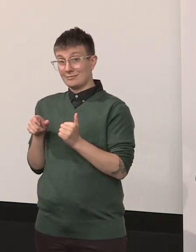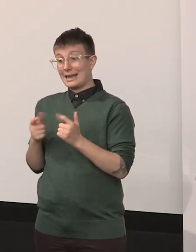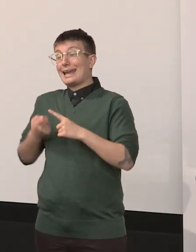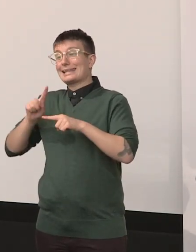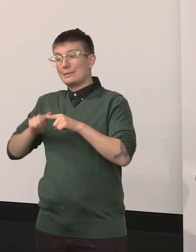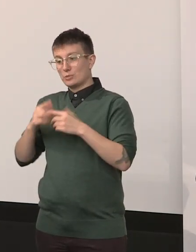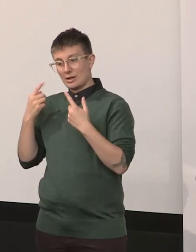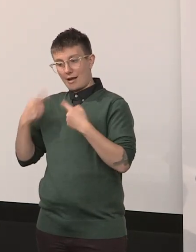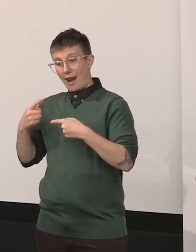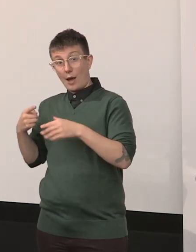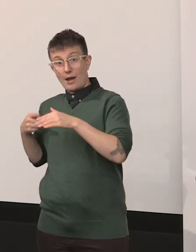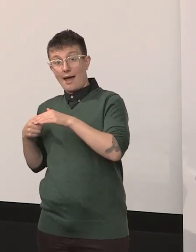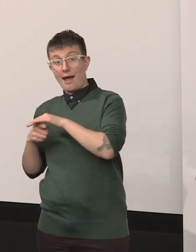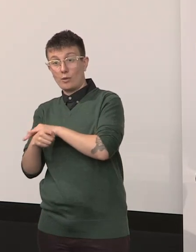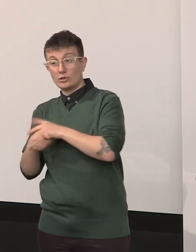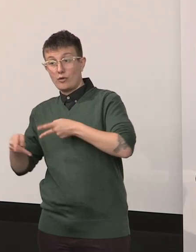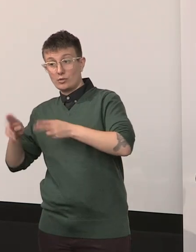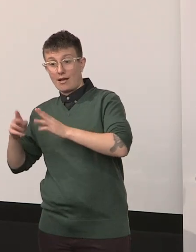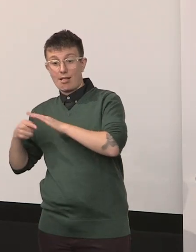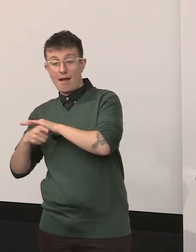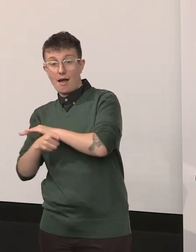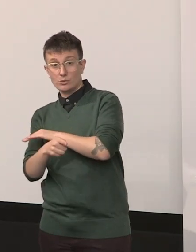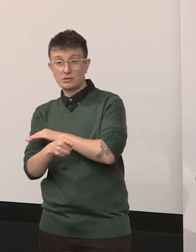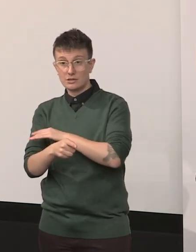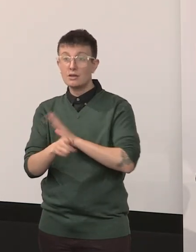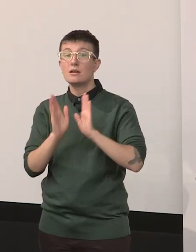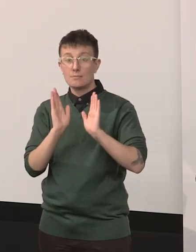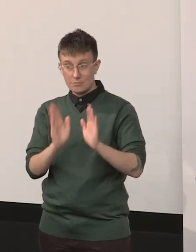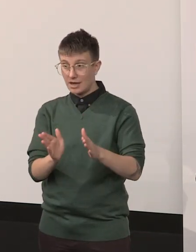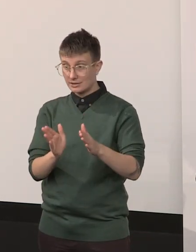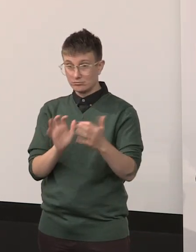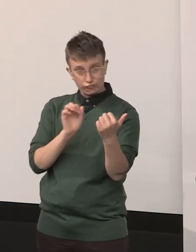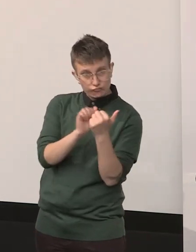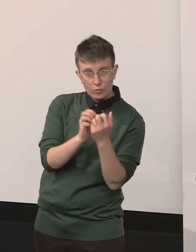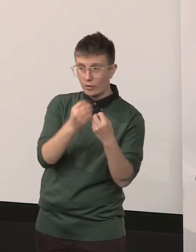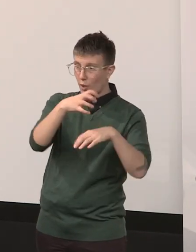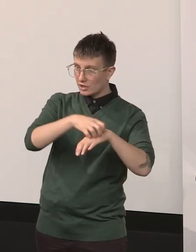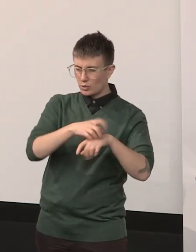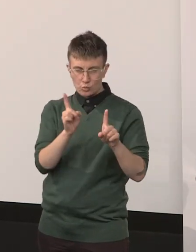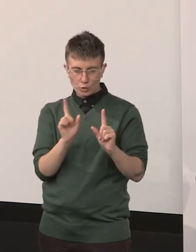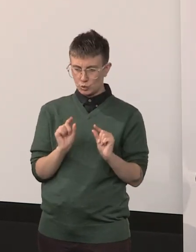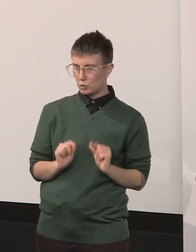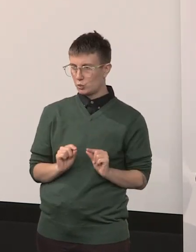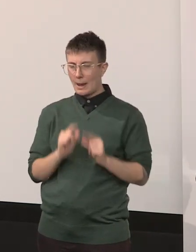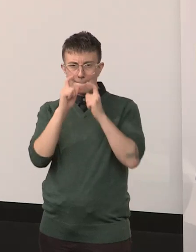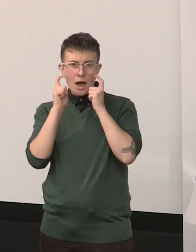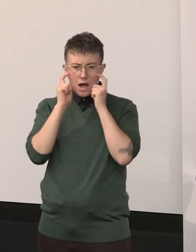process, they have to specifically notify the ward or the hospice when they are coming to do the visit, and there are very strict